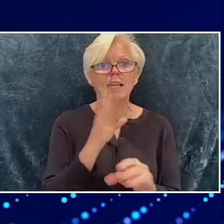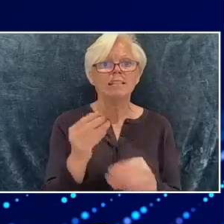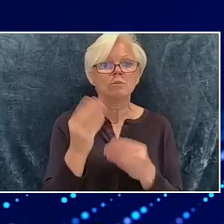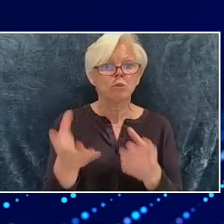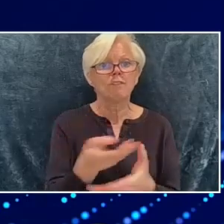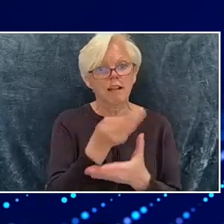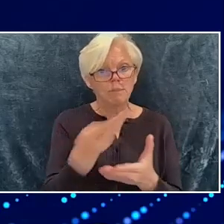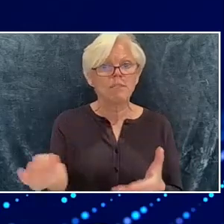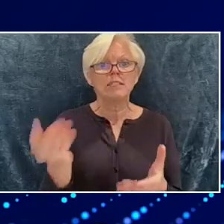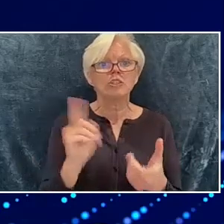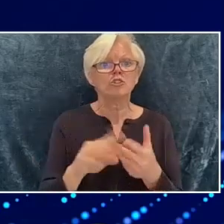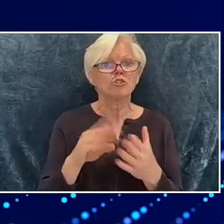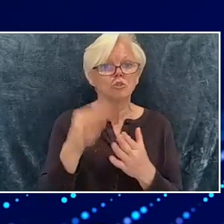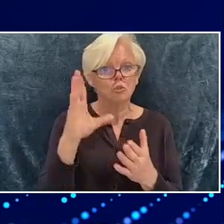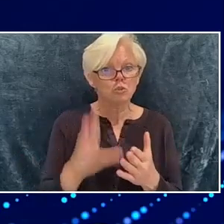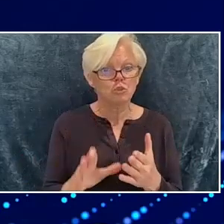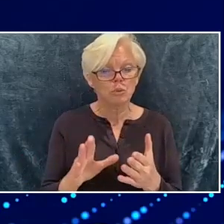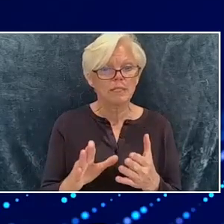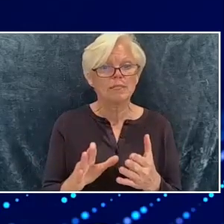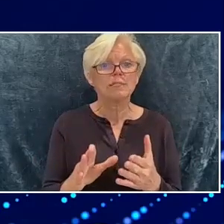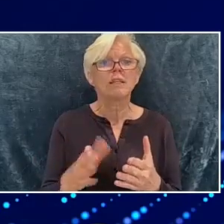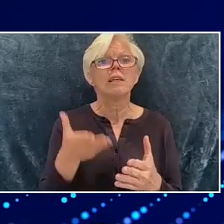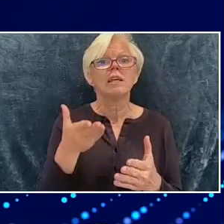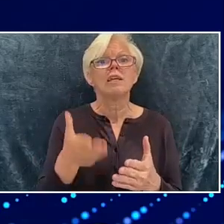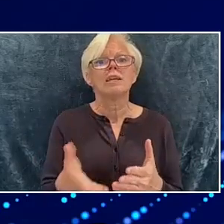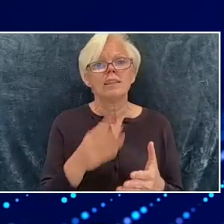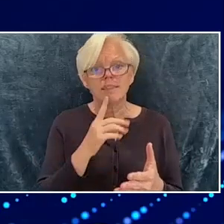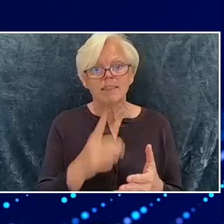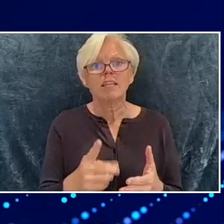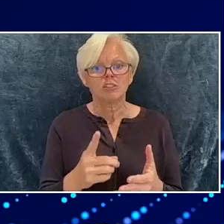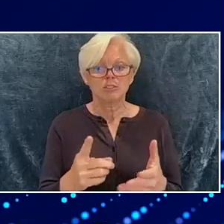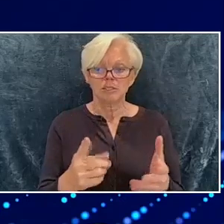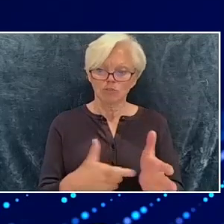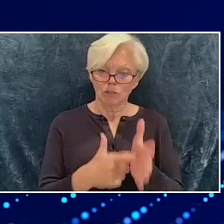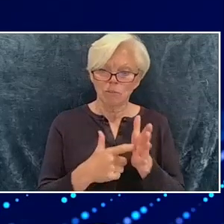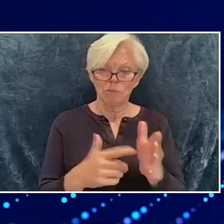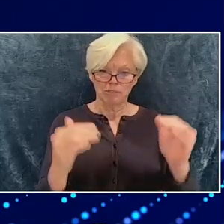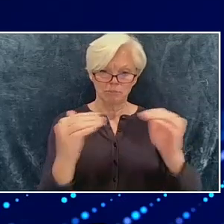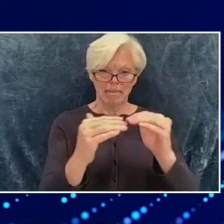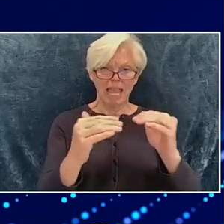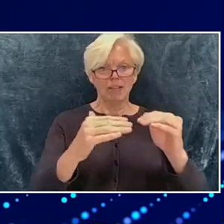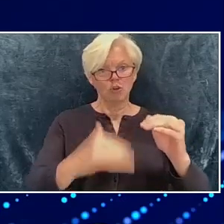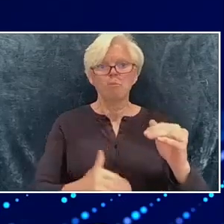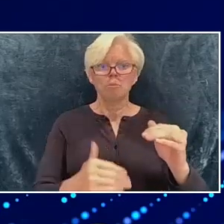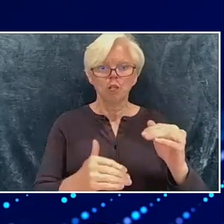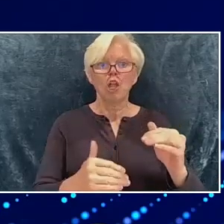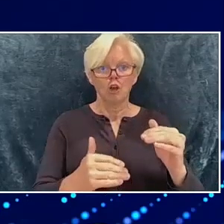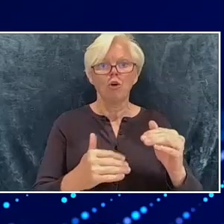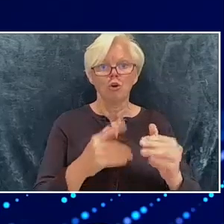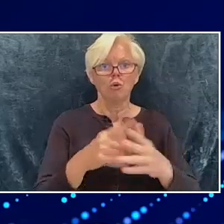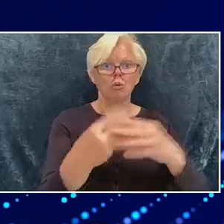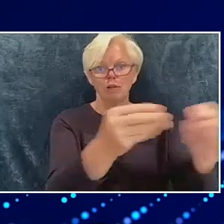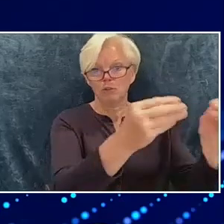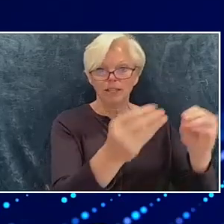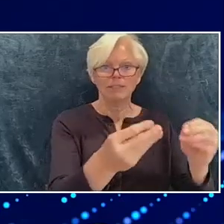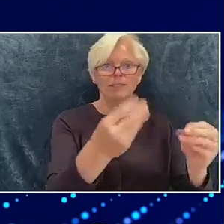students. Yes, there's a requirement that it be at or below market rates. How do we know that that's really true, how- what is the institution's analysis